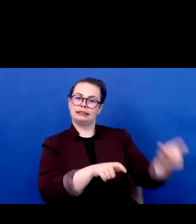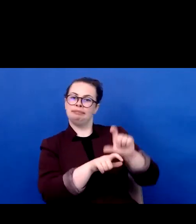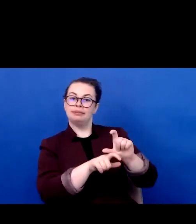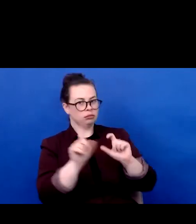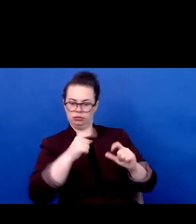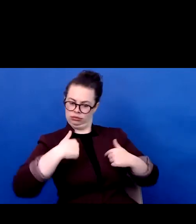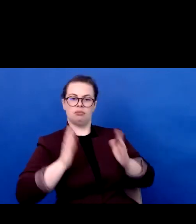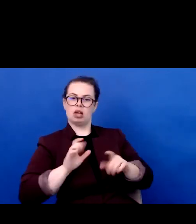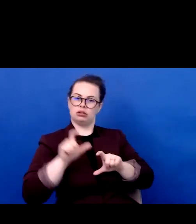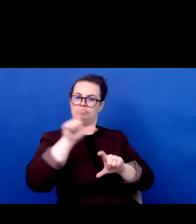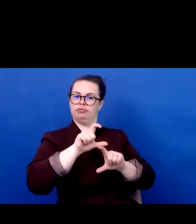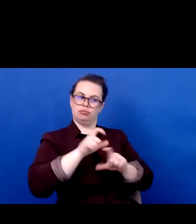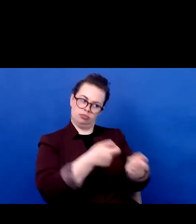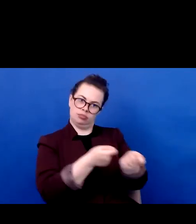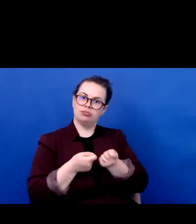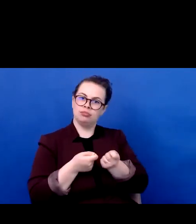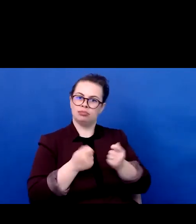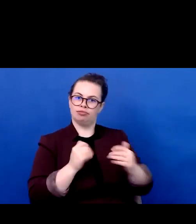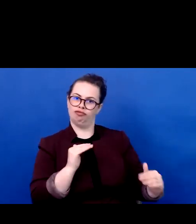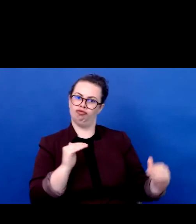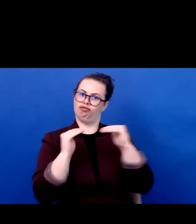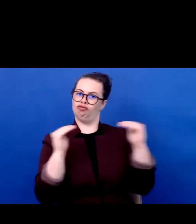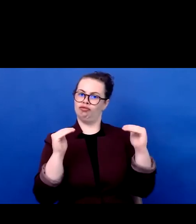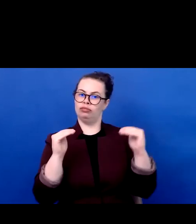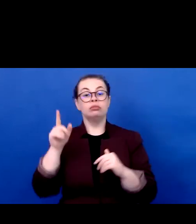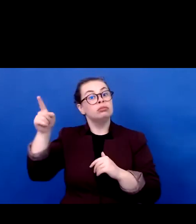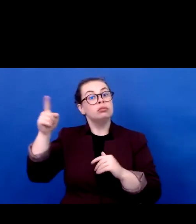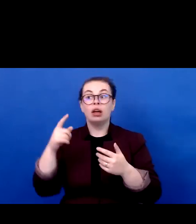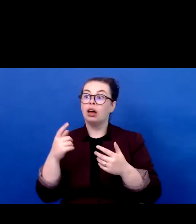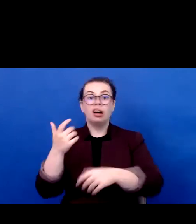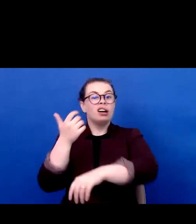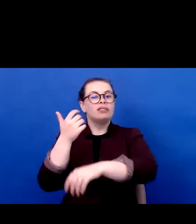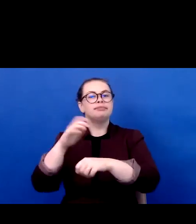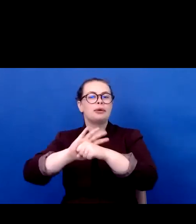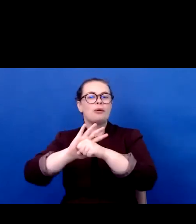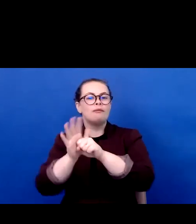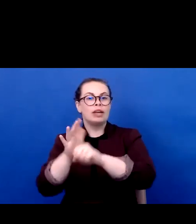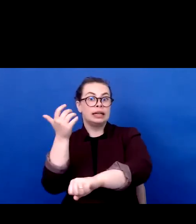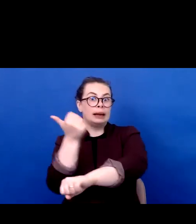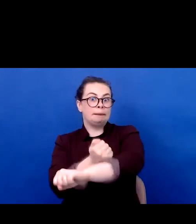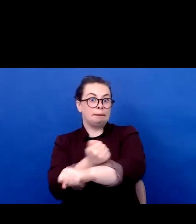included and prioritized in vaccination programs that are currently earned in many countries